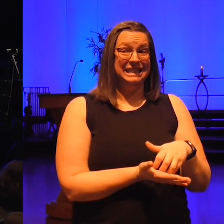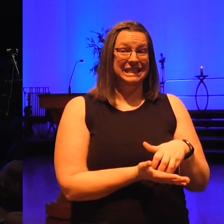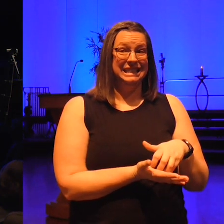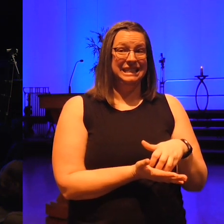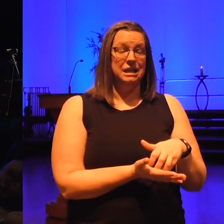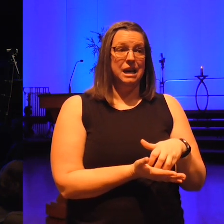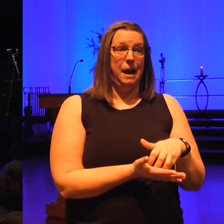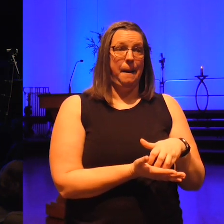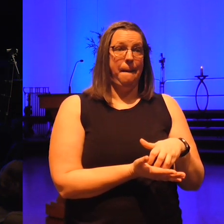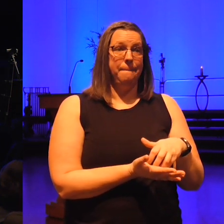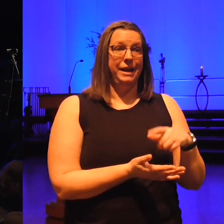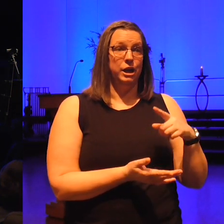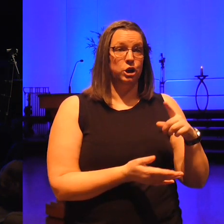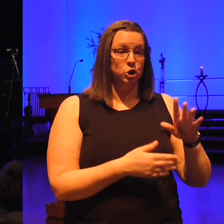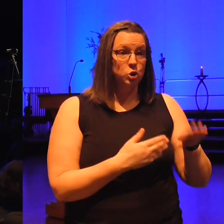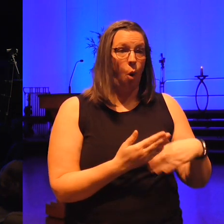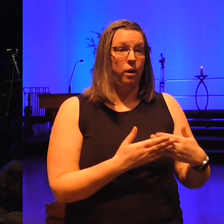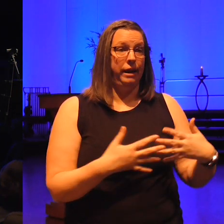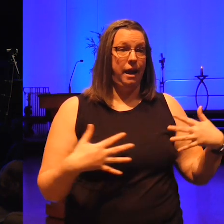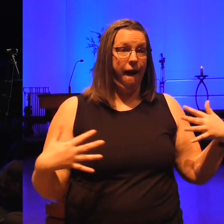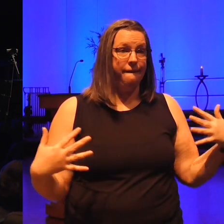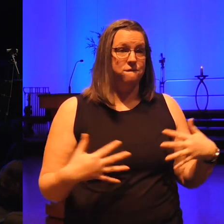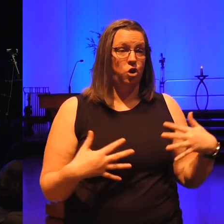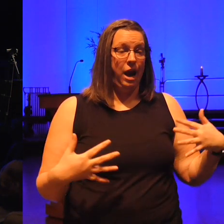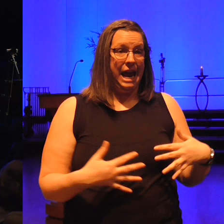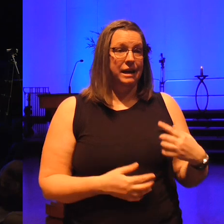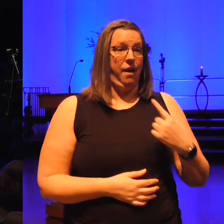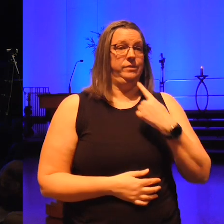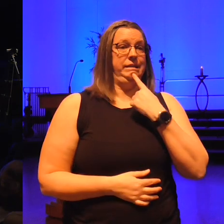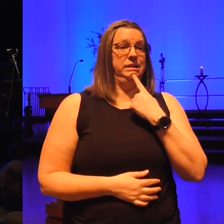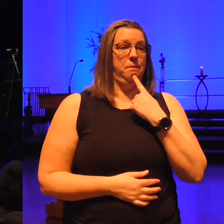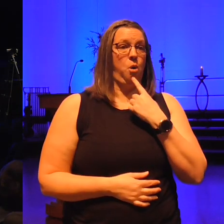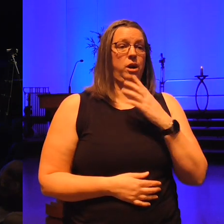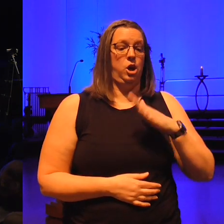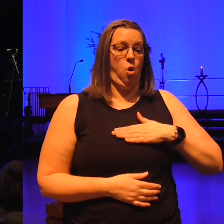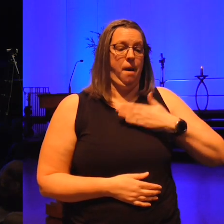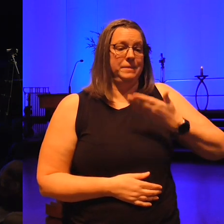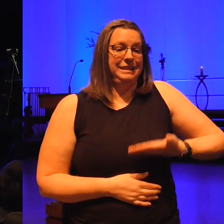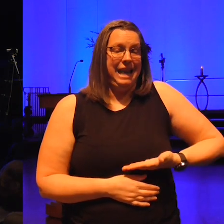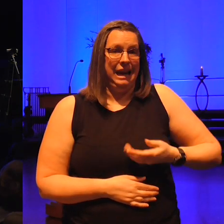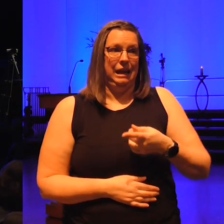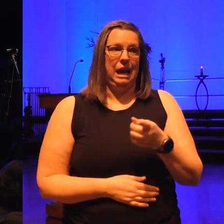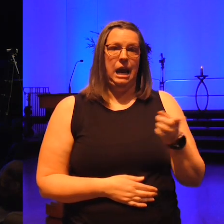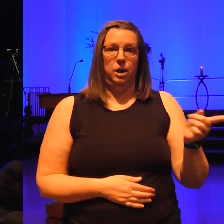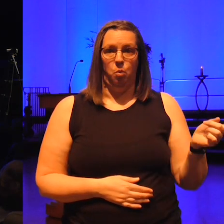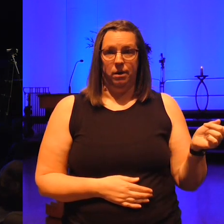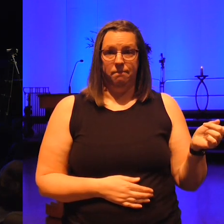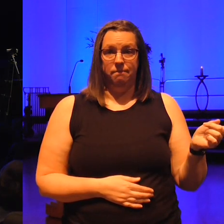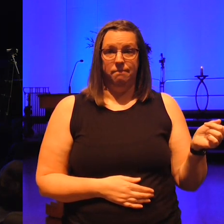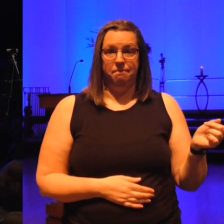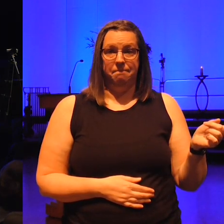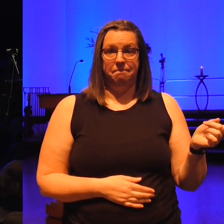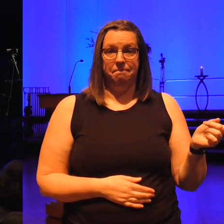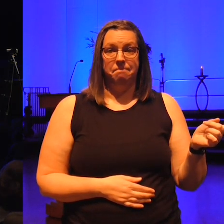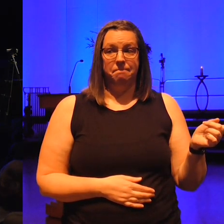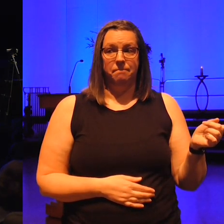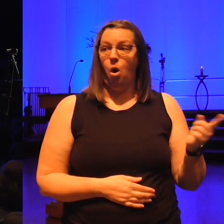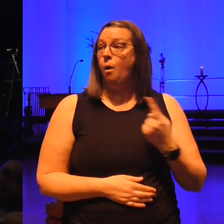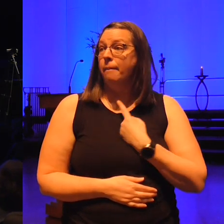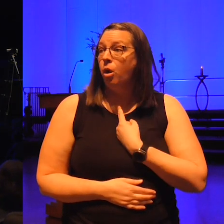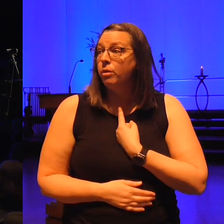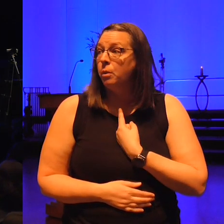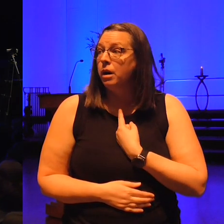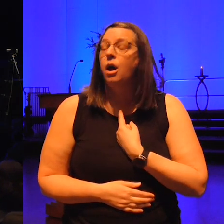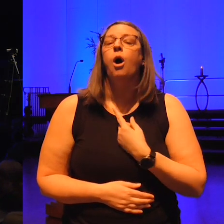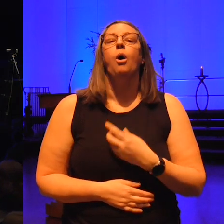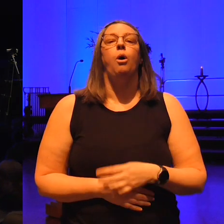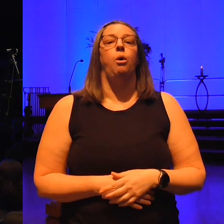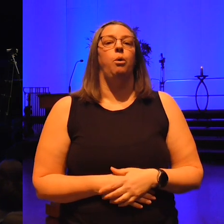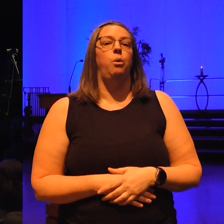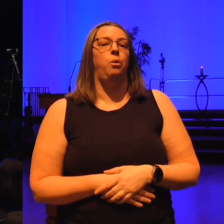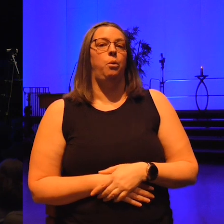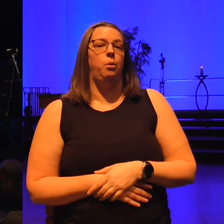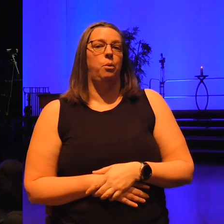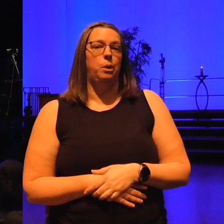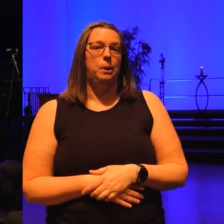afraid of slightly disappointing or upsetting anyone oh I'm the only one huh every once in